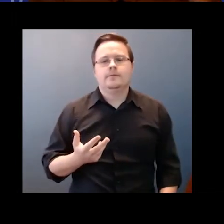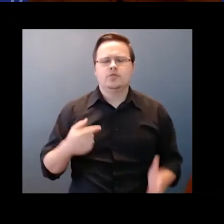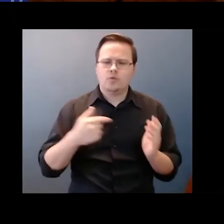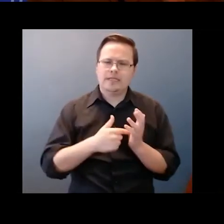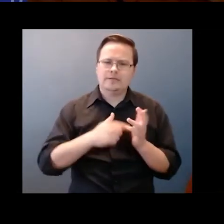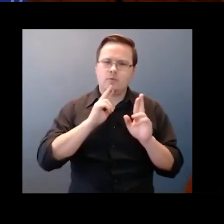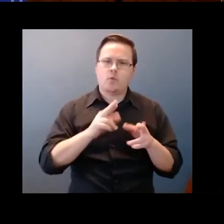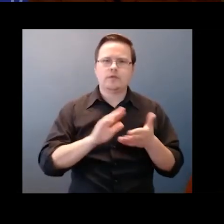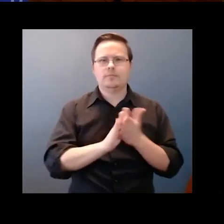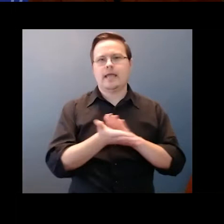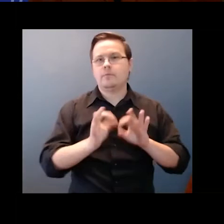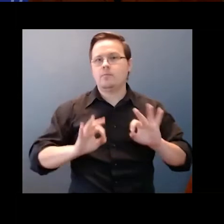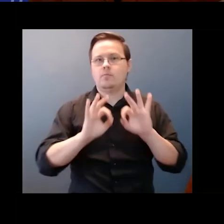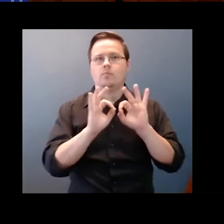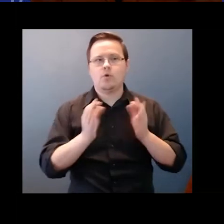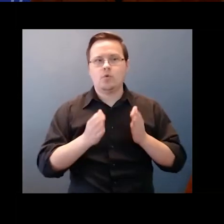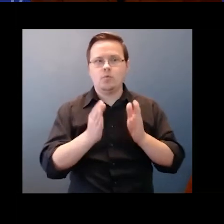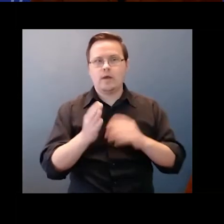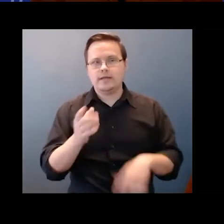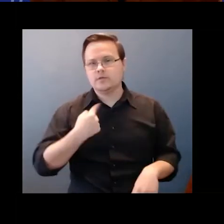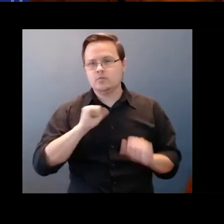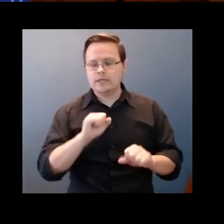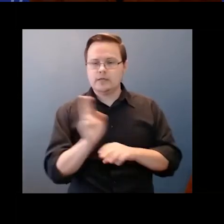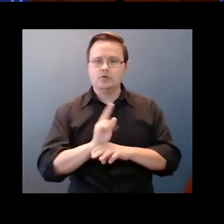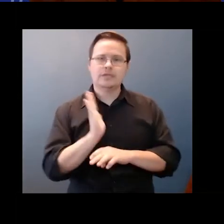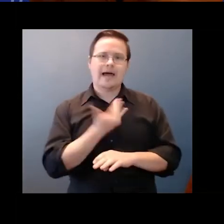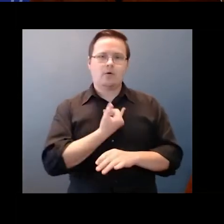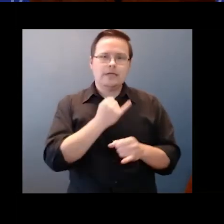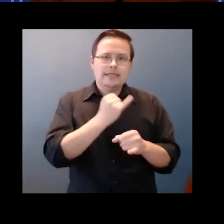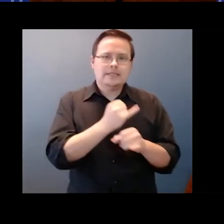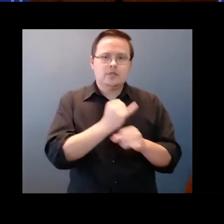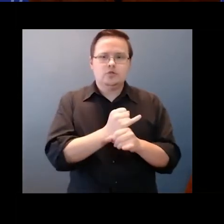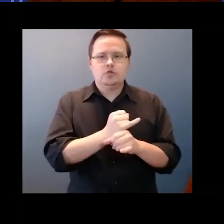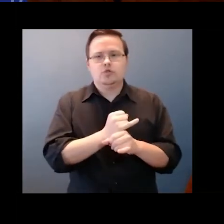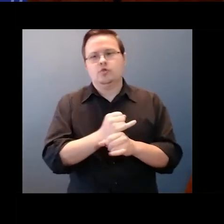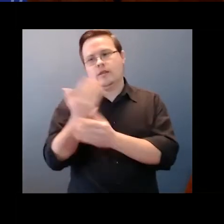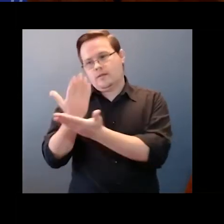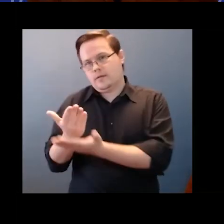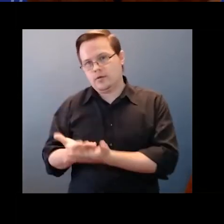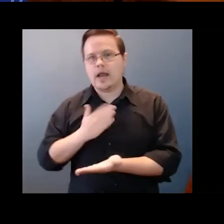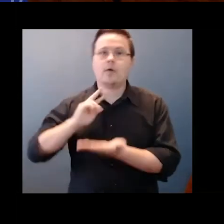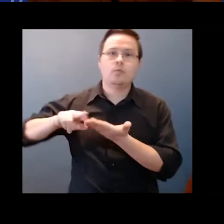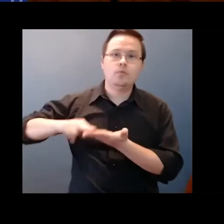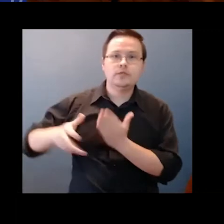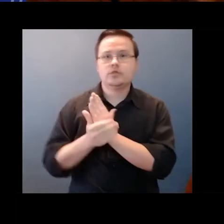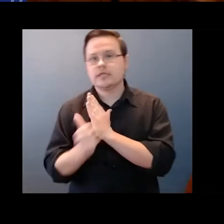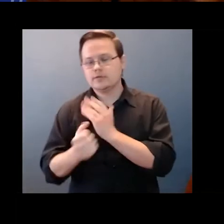important ways that we could use our institutional legitimacy and our research skills to support,